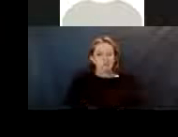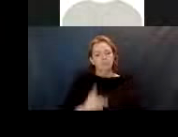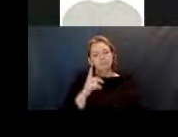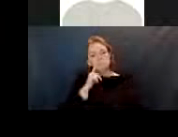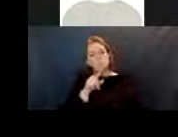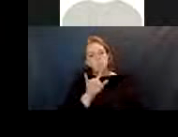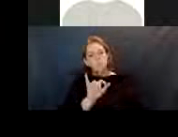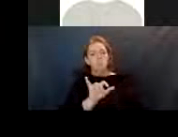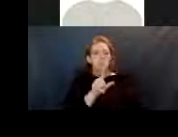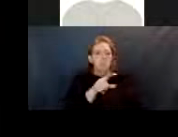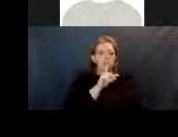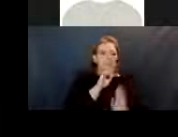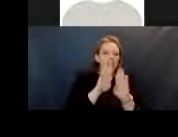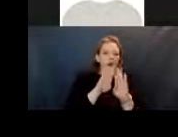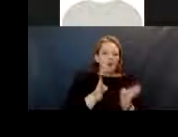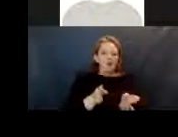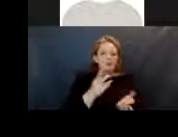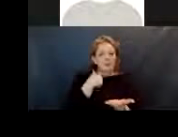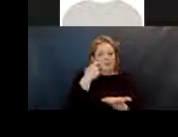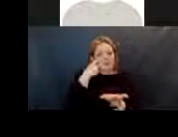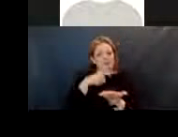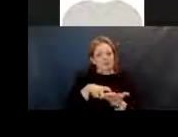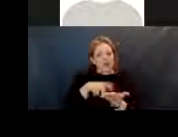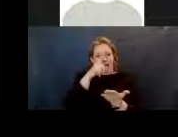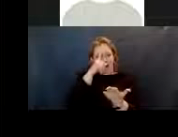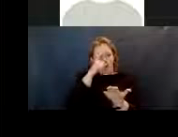because of the structures that we're used to seeing.